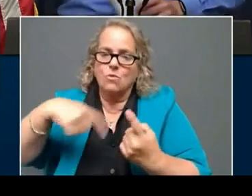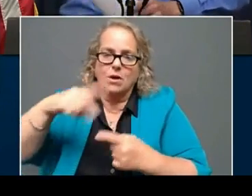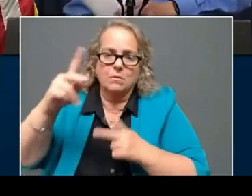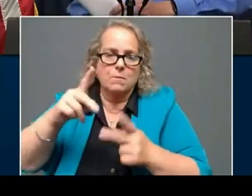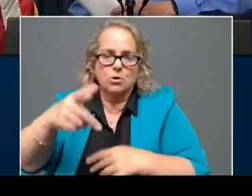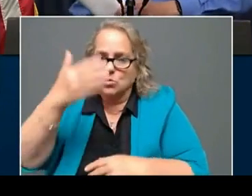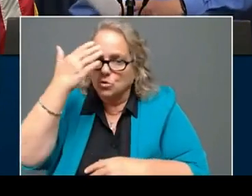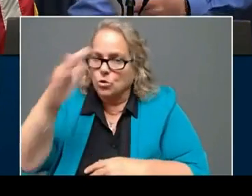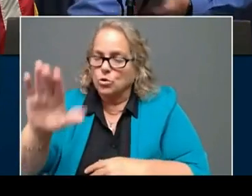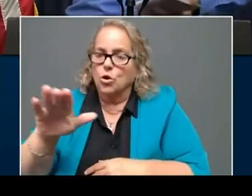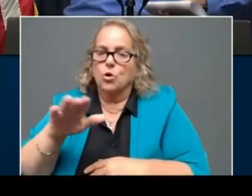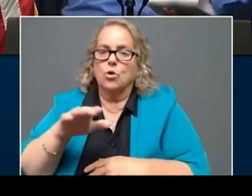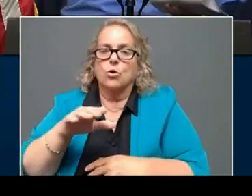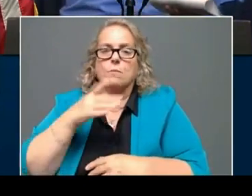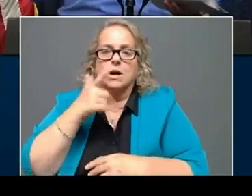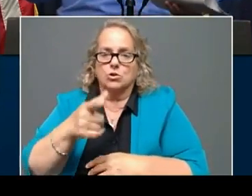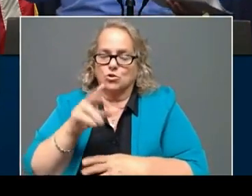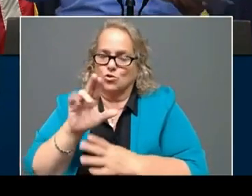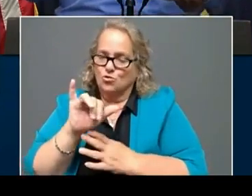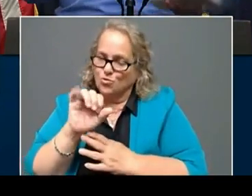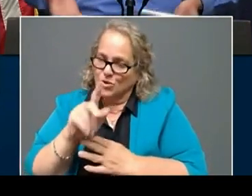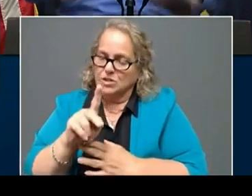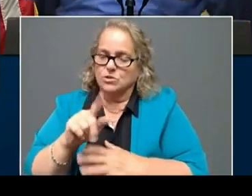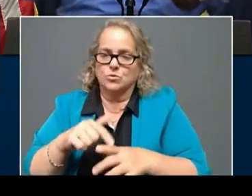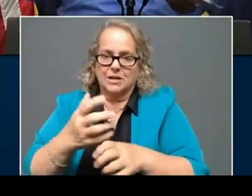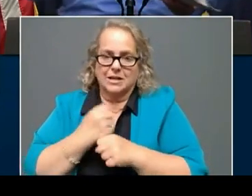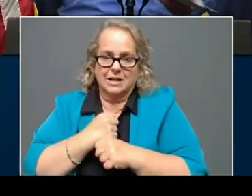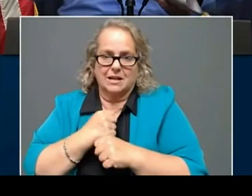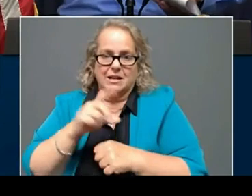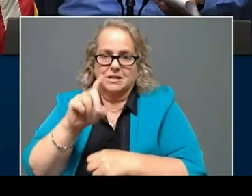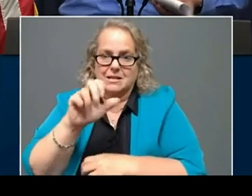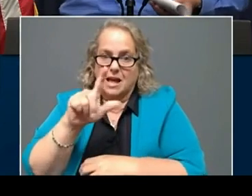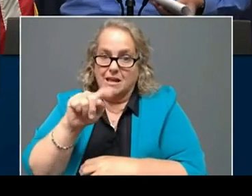because your risk of getting delta variant is much higher than the alpha